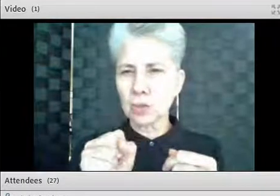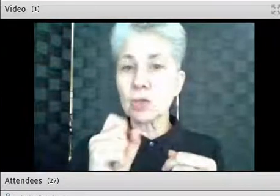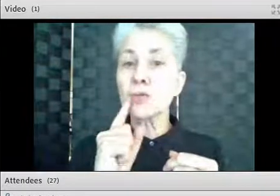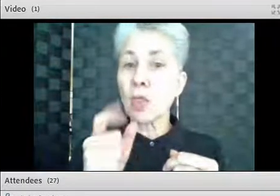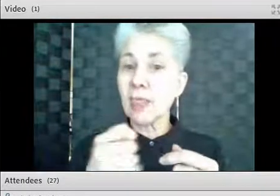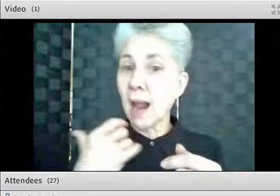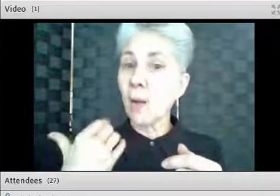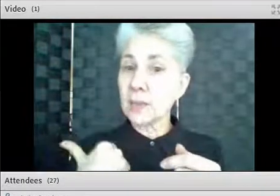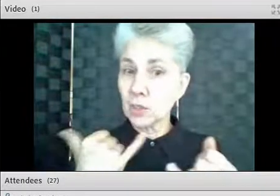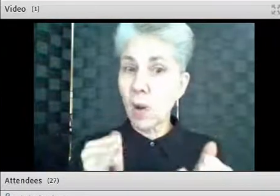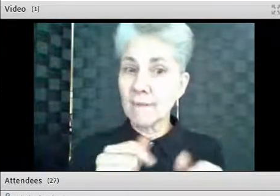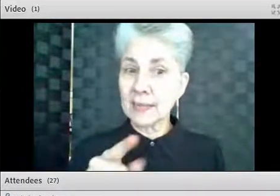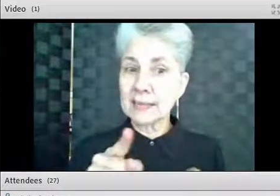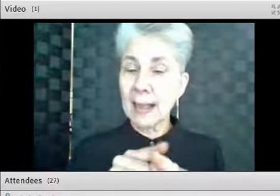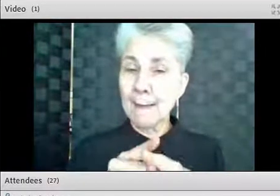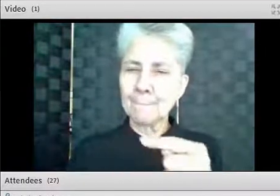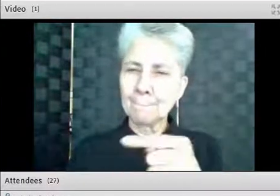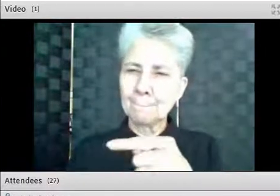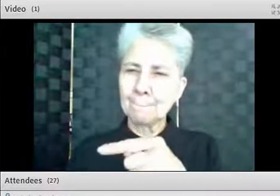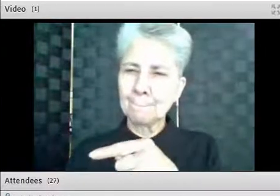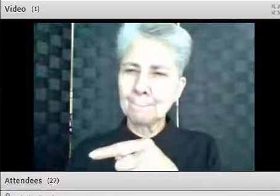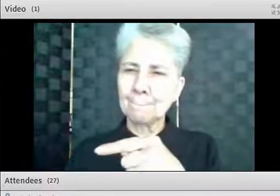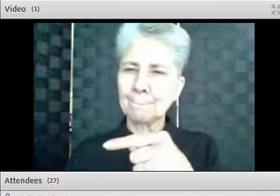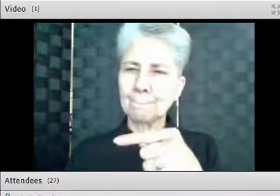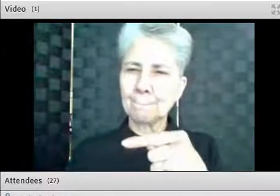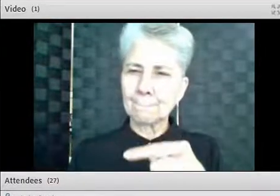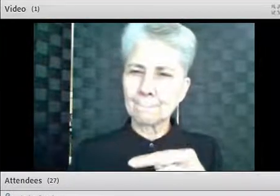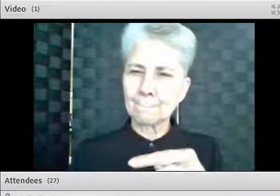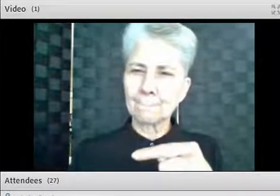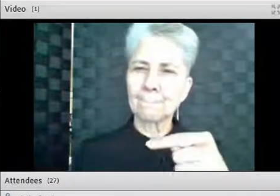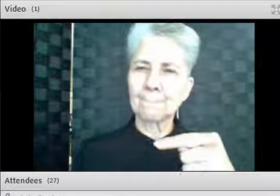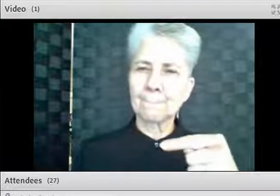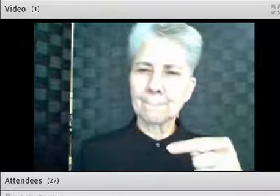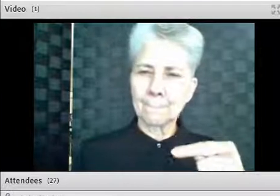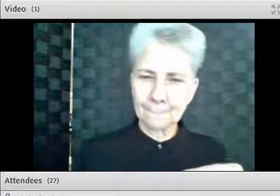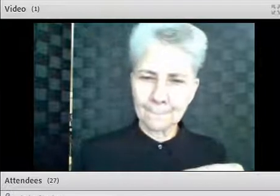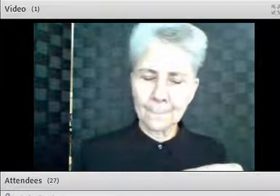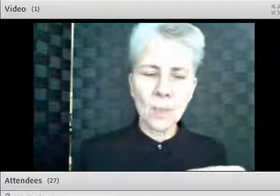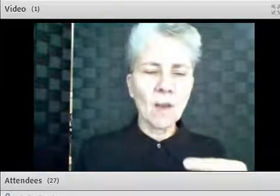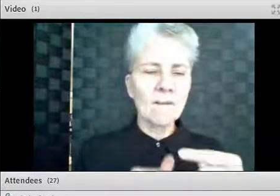the same class number and first Cutter, right, because they're both about Monopoly,